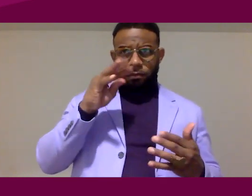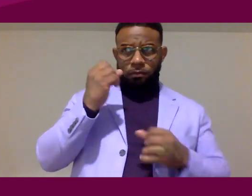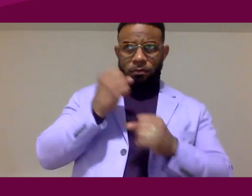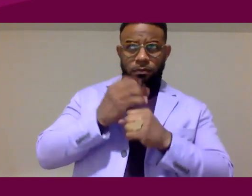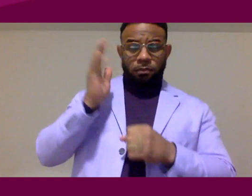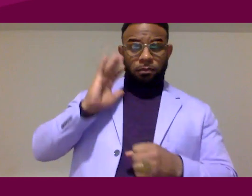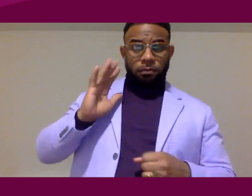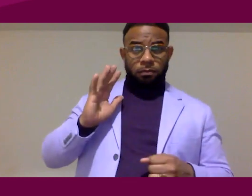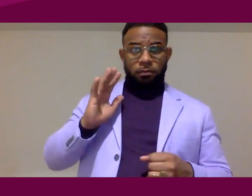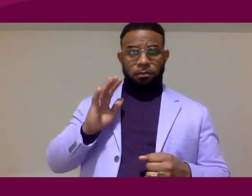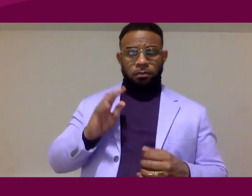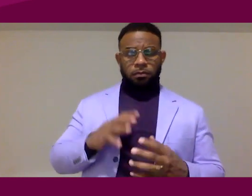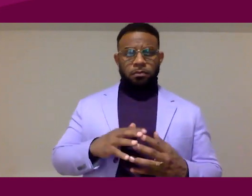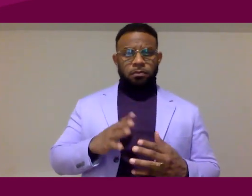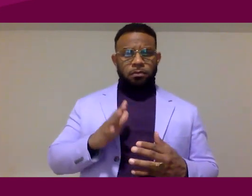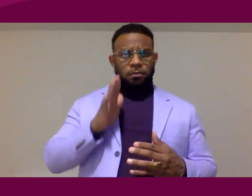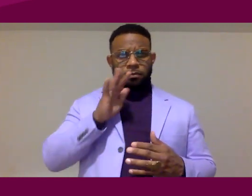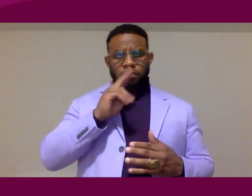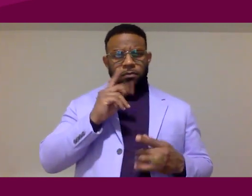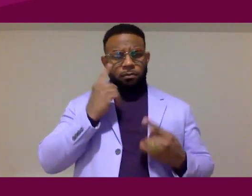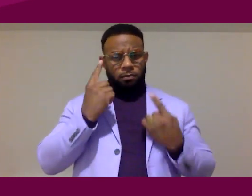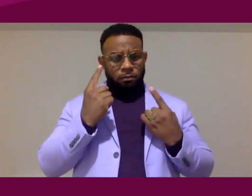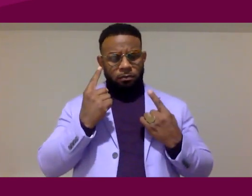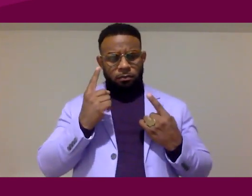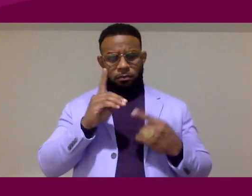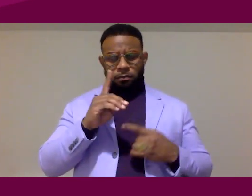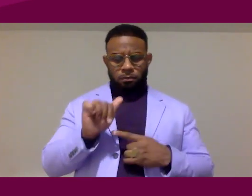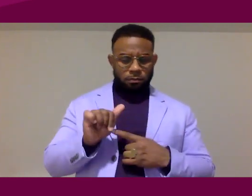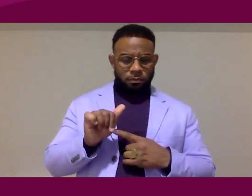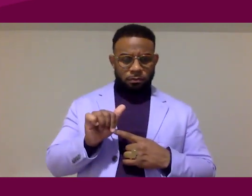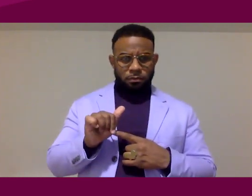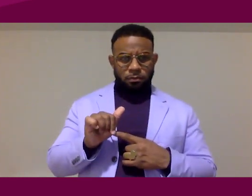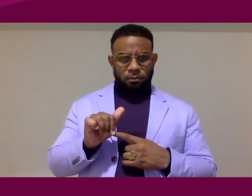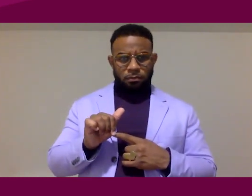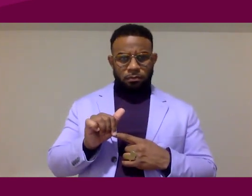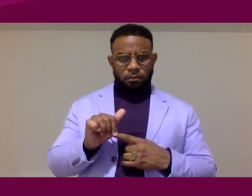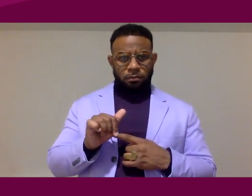ago would've been considered disabled.